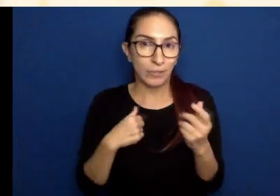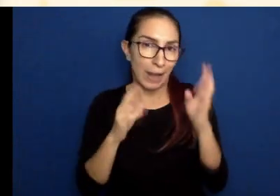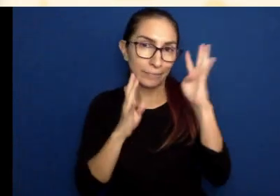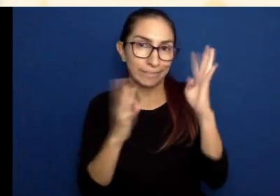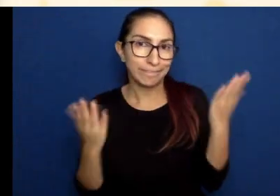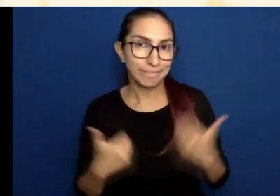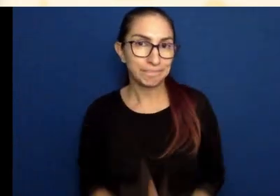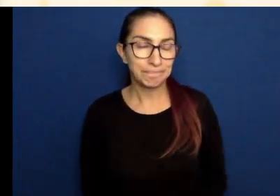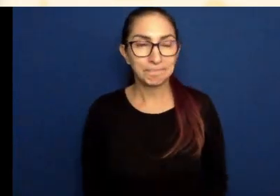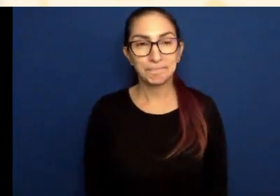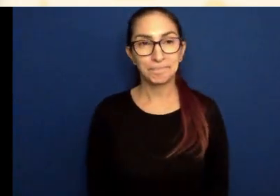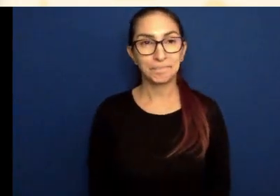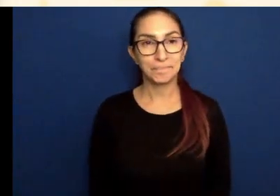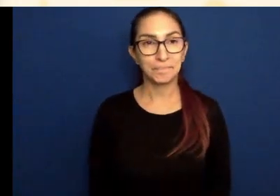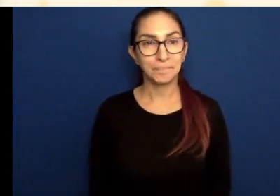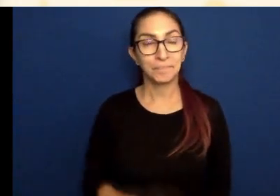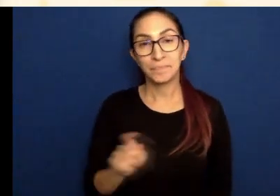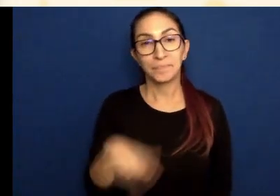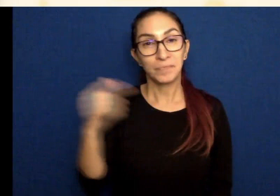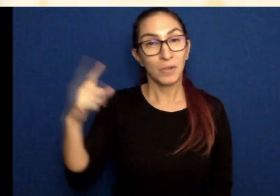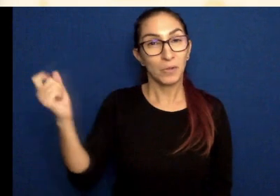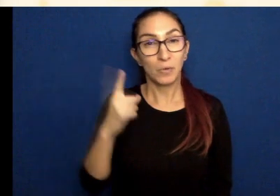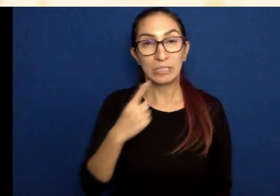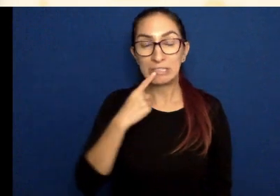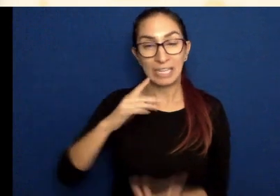Anonymous attendee: Swiping and dragging are really confusing with me.